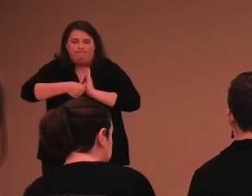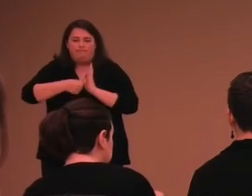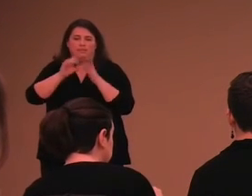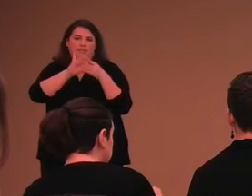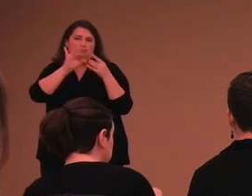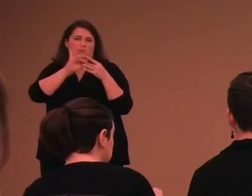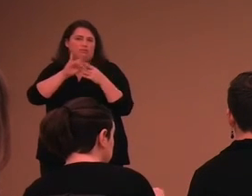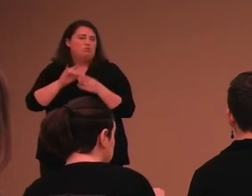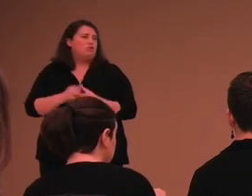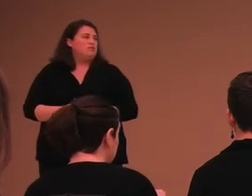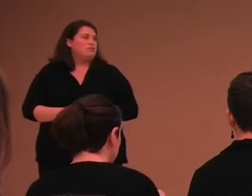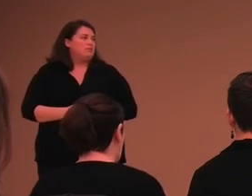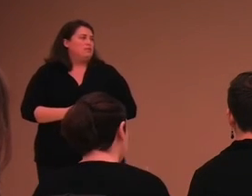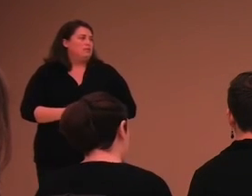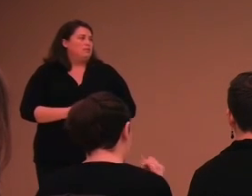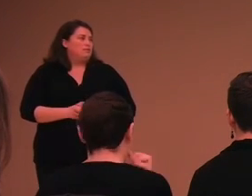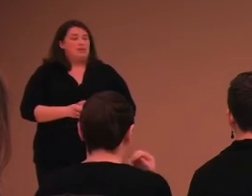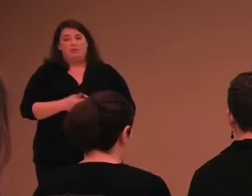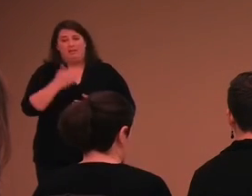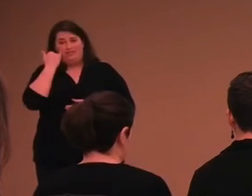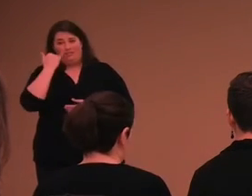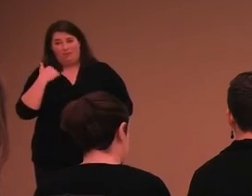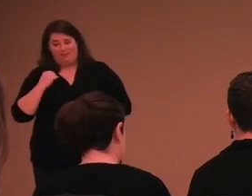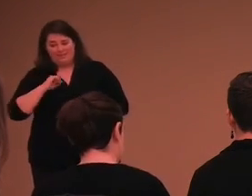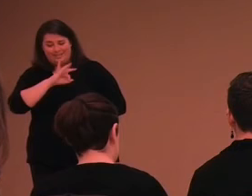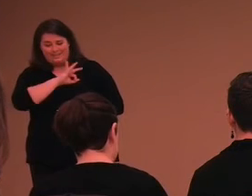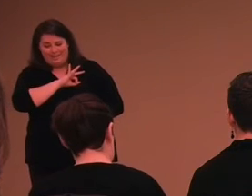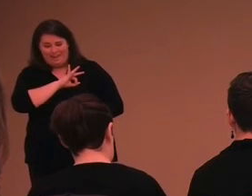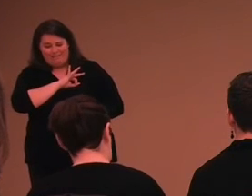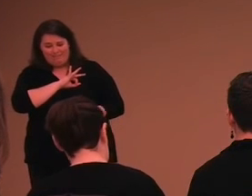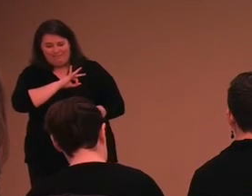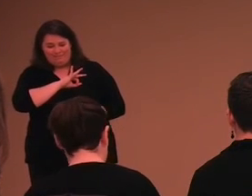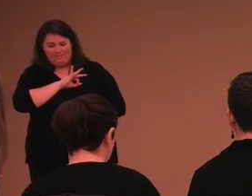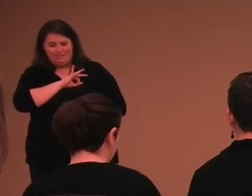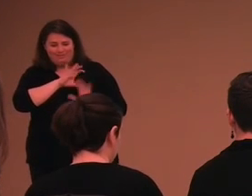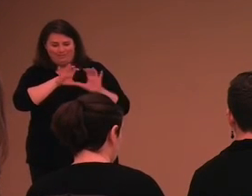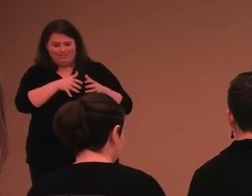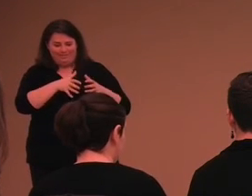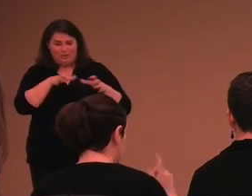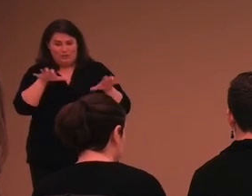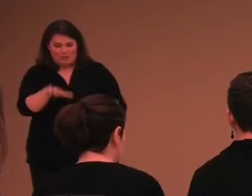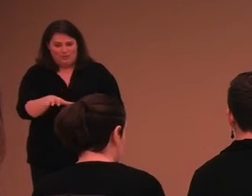Unless you have the staff power to do accessibility and changes every week or every month